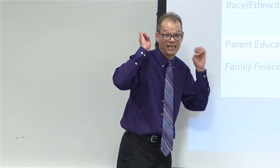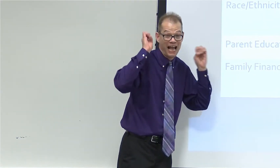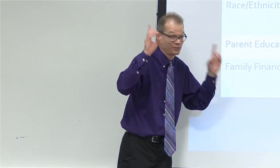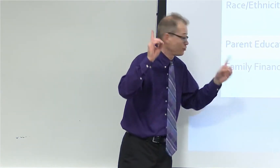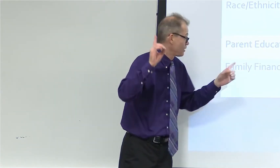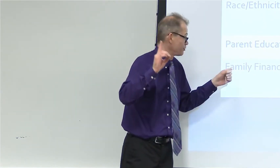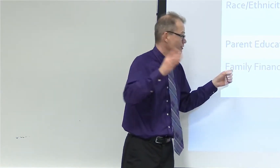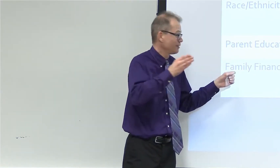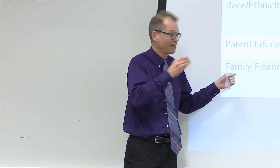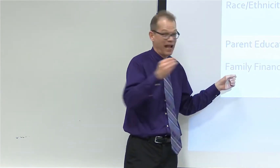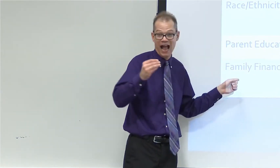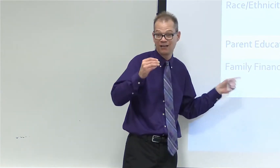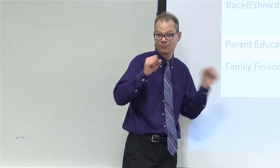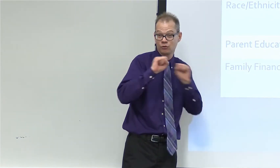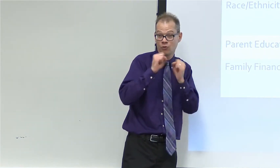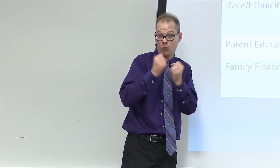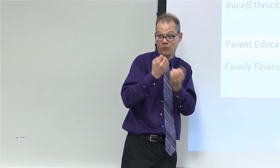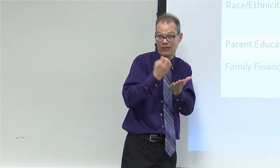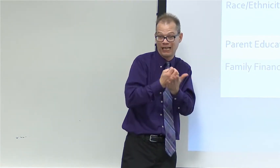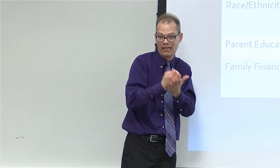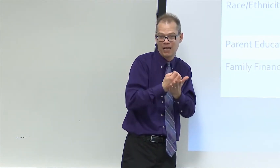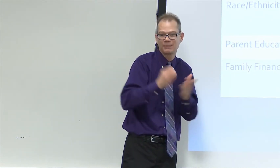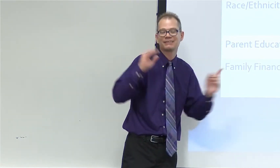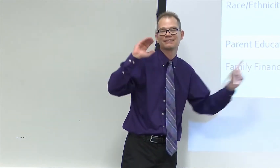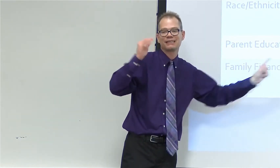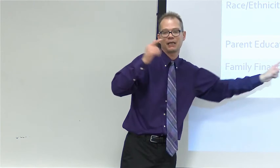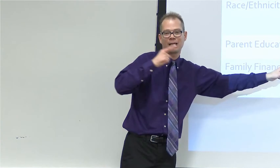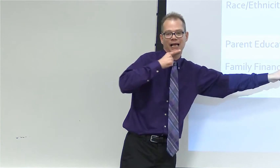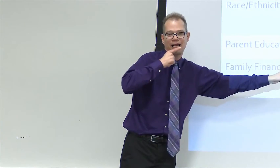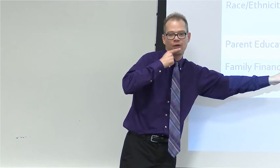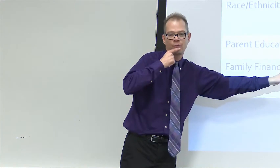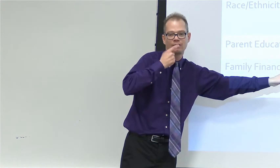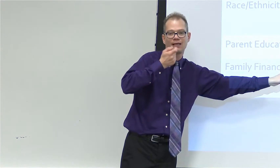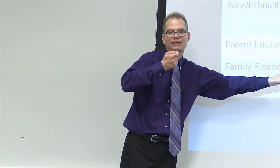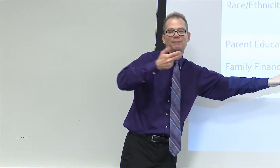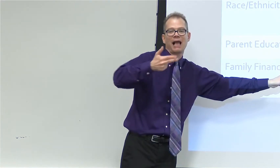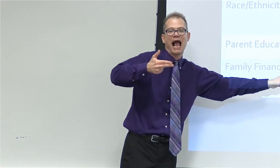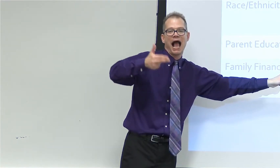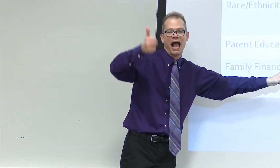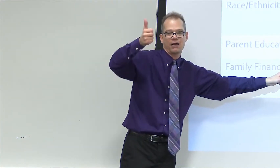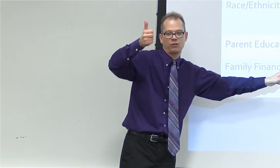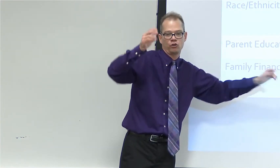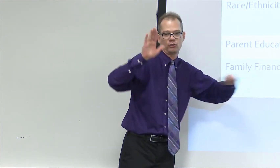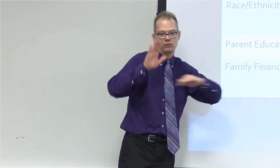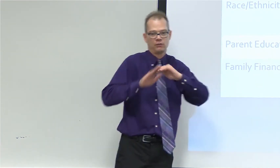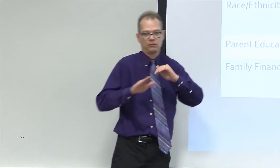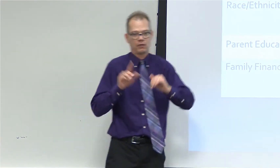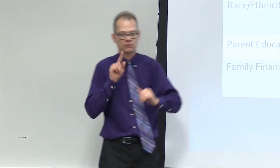For parental education and family finances, it seemed that the hearing group were a little bit higher